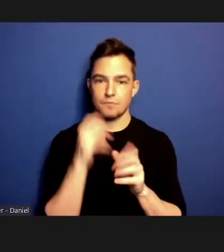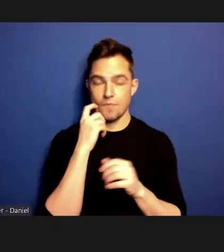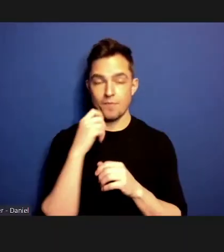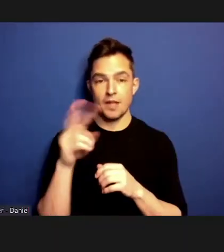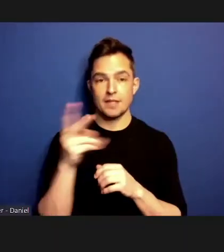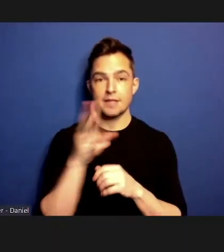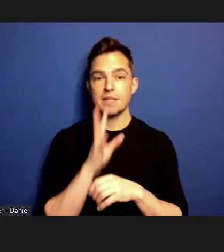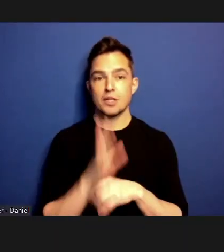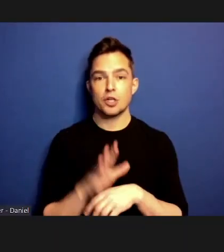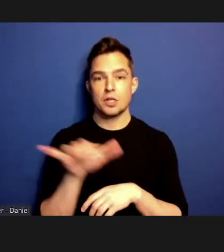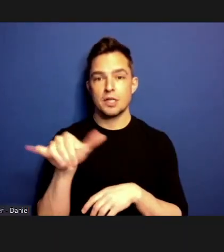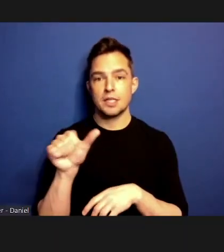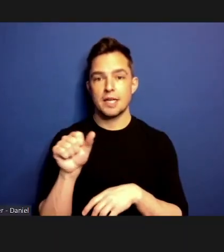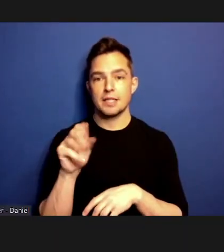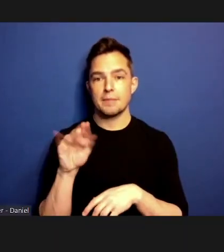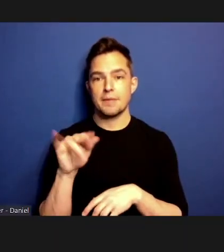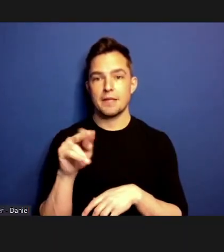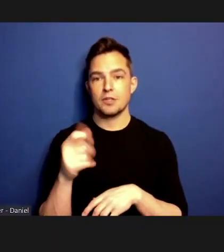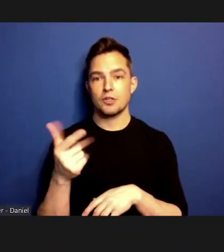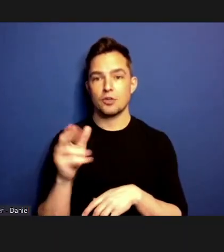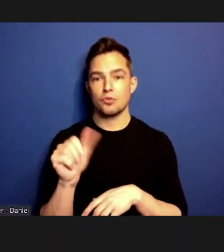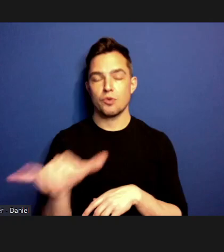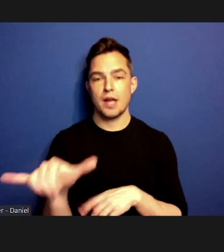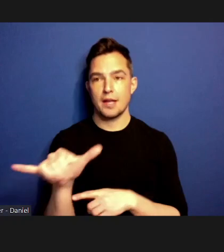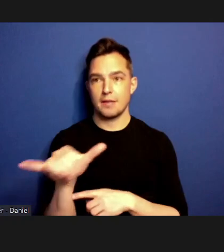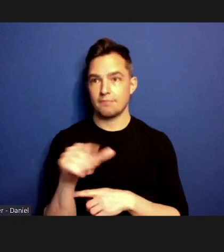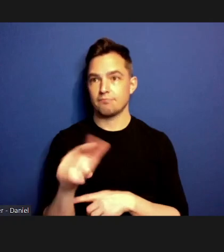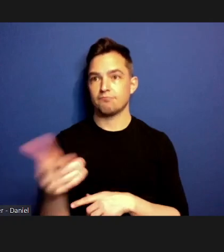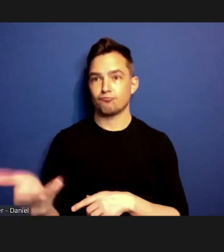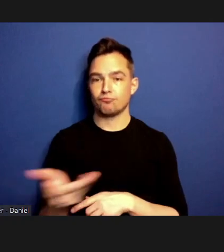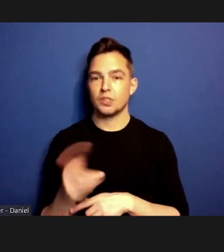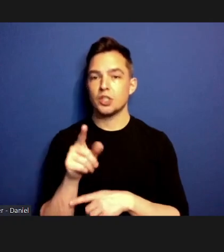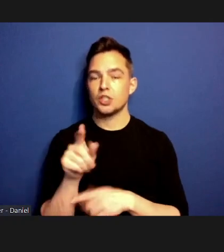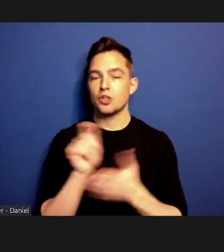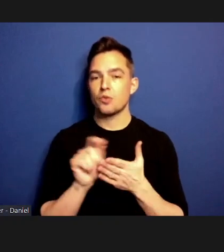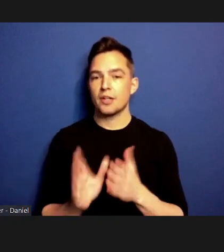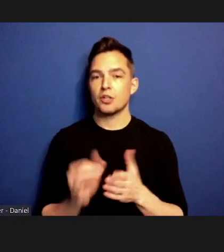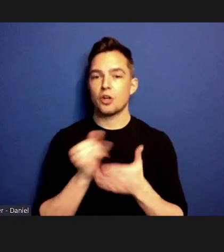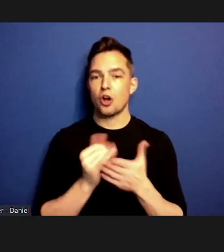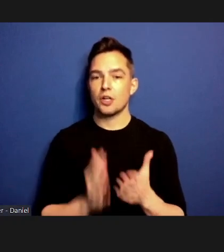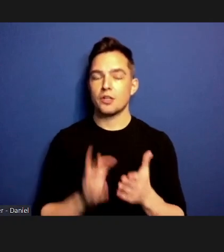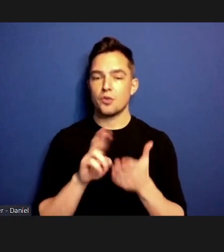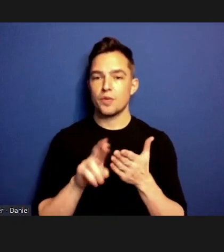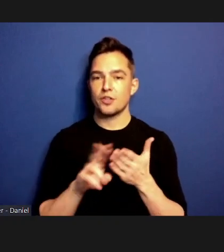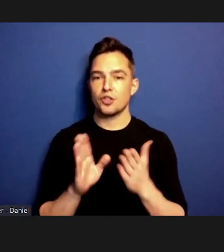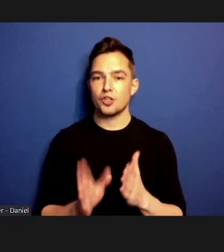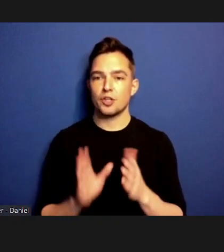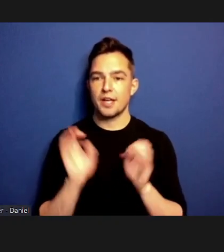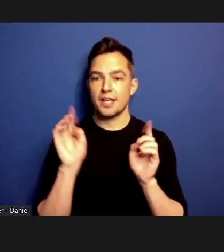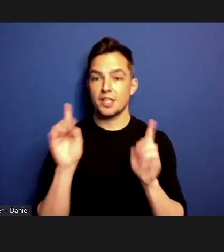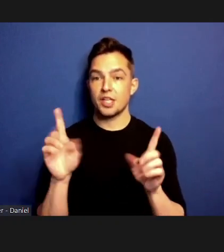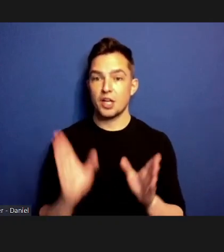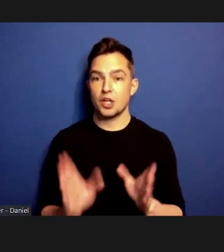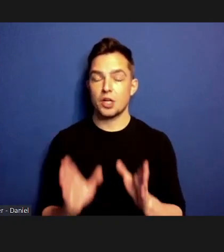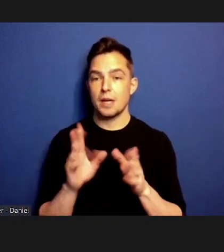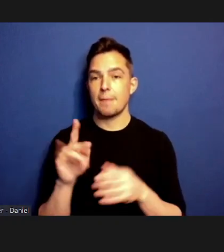Yasmine Gray. Yasmin Gray is a writer, artist, researcher, educator, and public speaker based